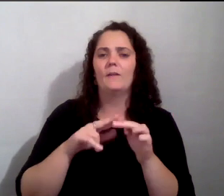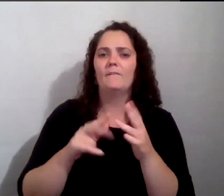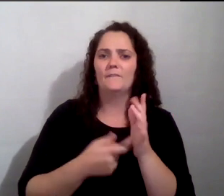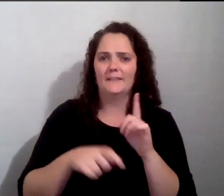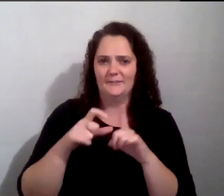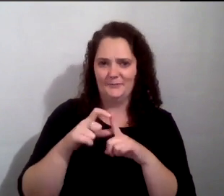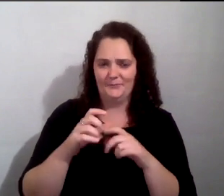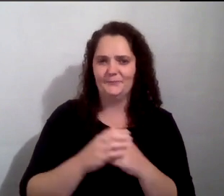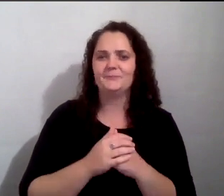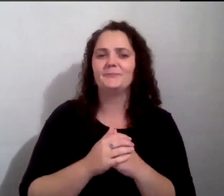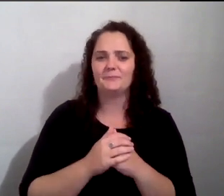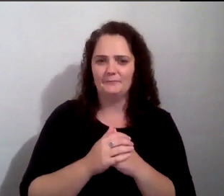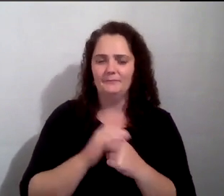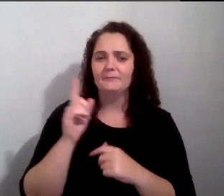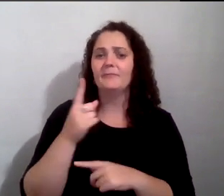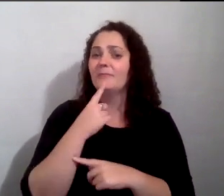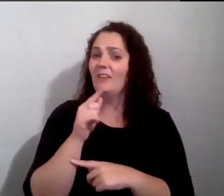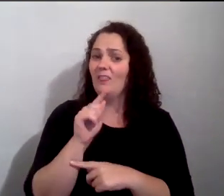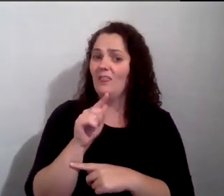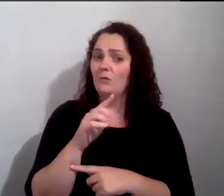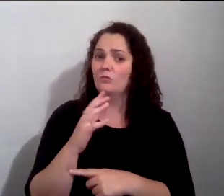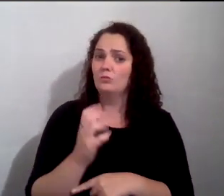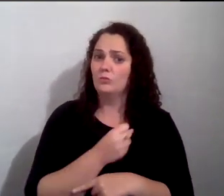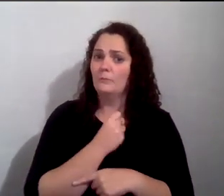course have come into the Queensland Art Gallery’s Collection in